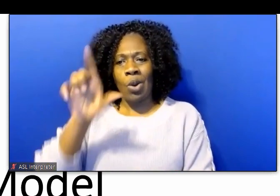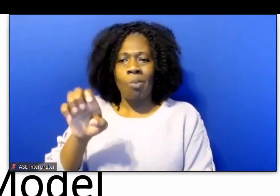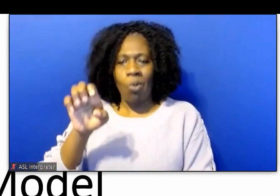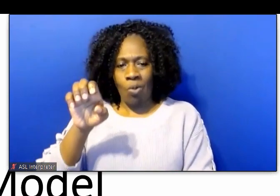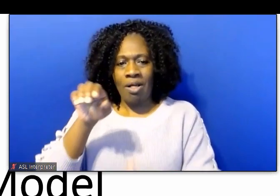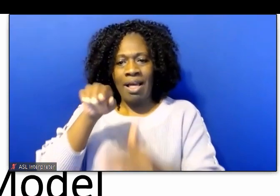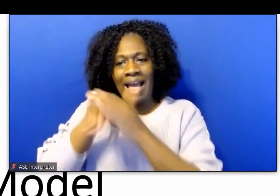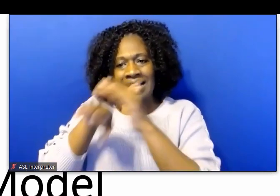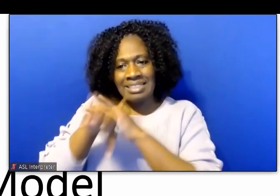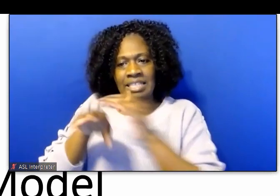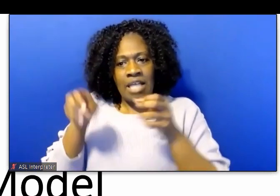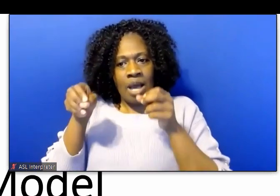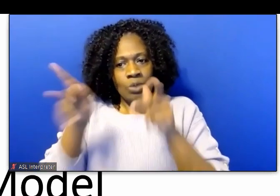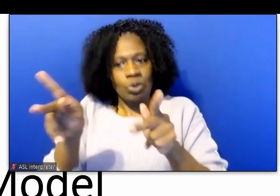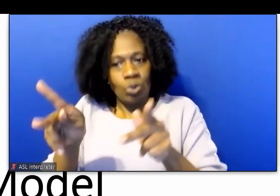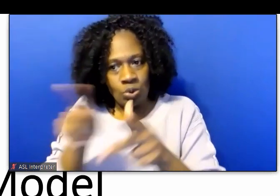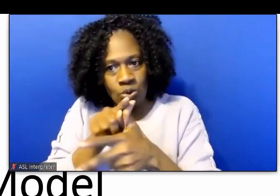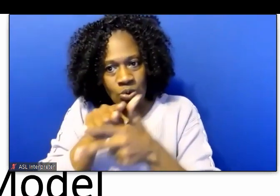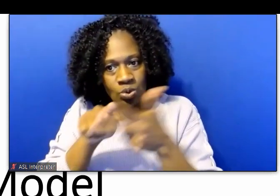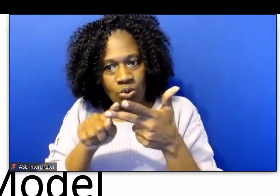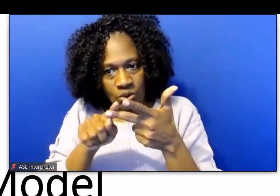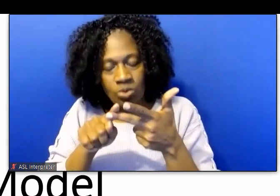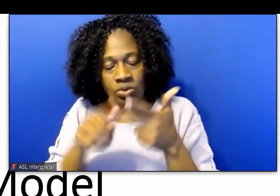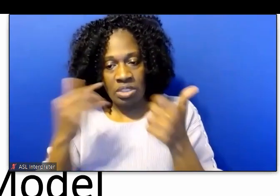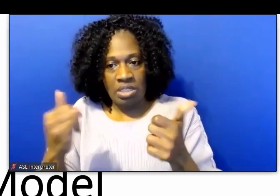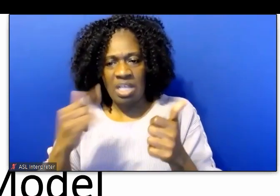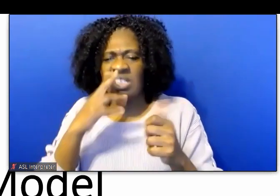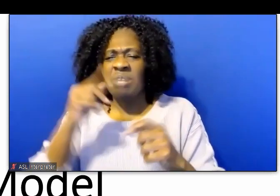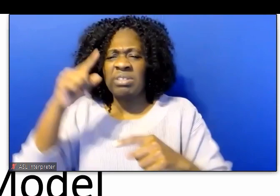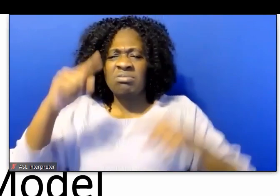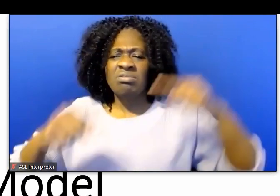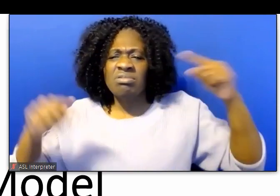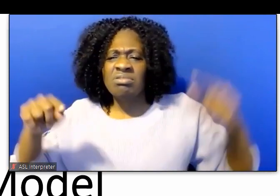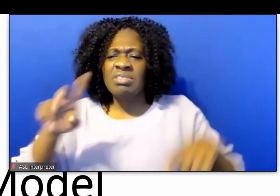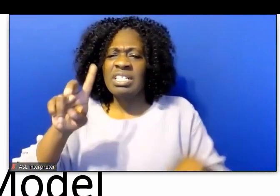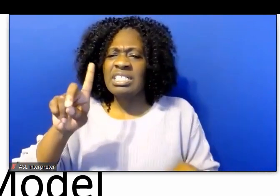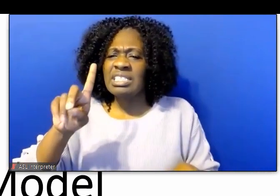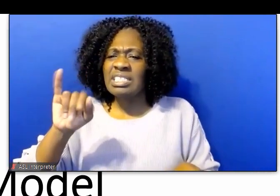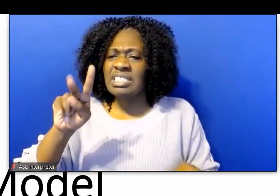There's a lot of talk now of diversity inclusion and equity.